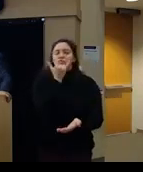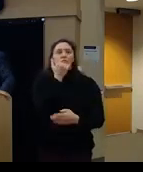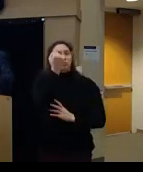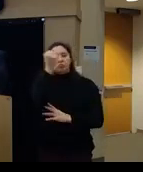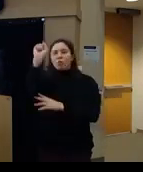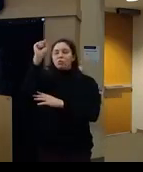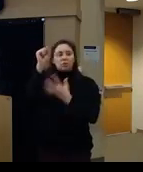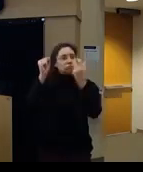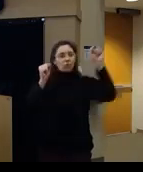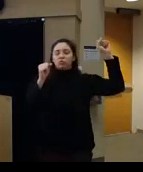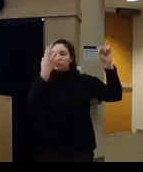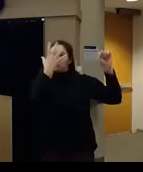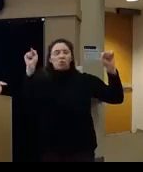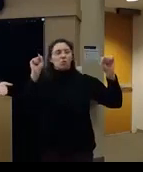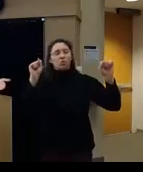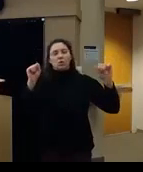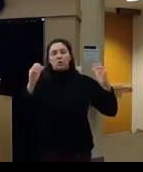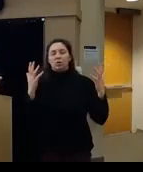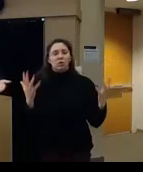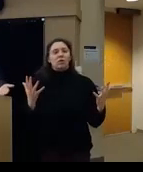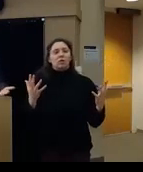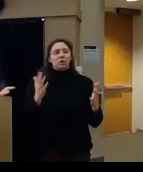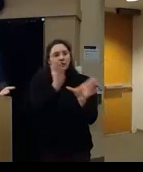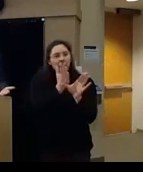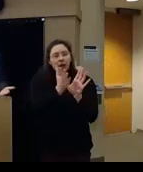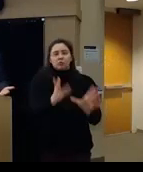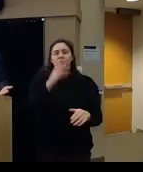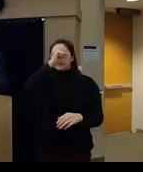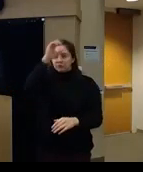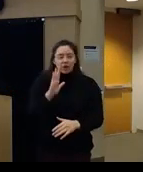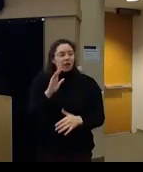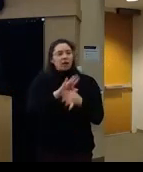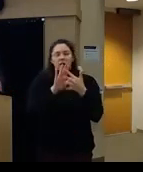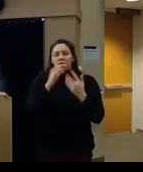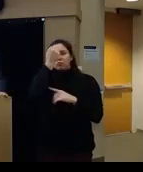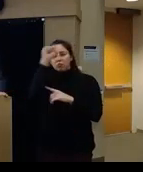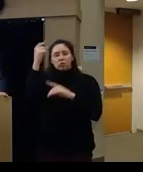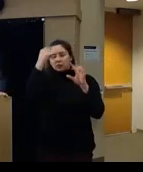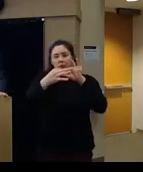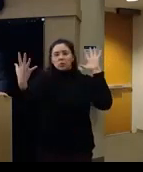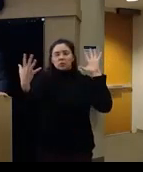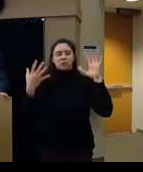of of really bizarre musings about Psychiatry schizophrenia protest psychosis finally someone